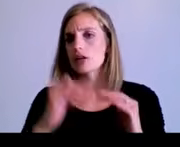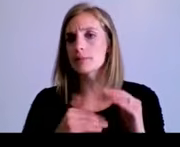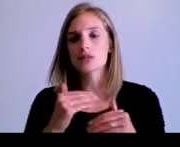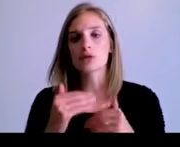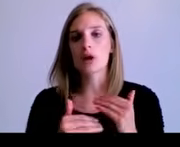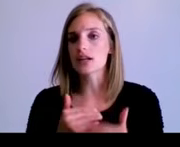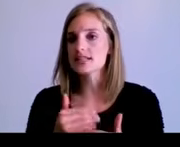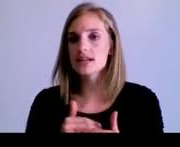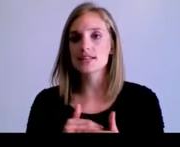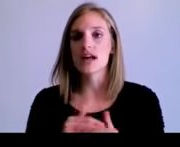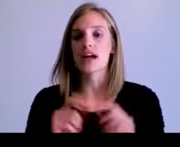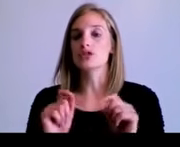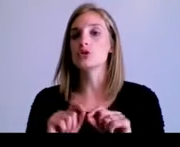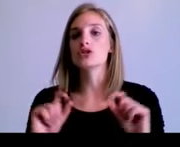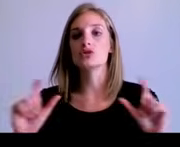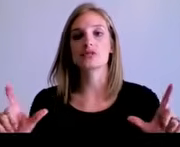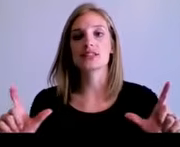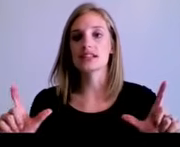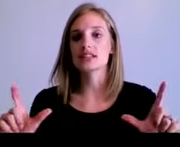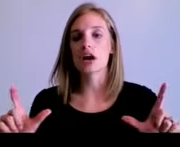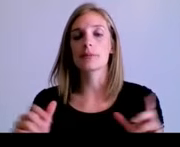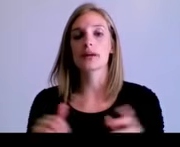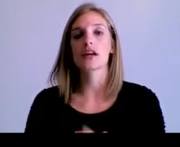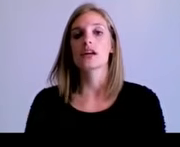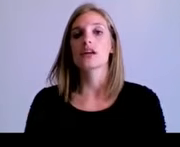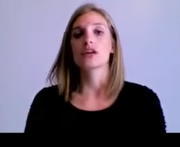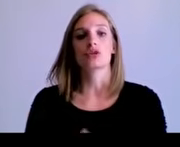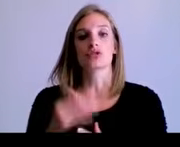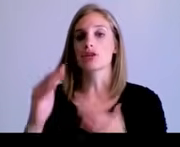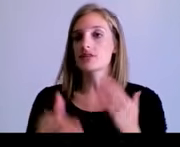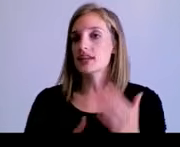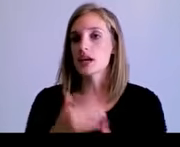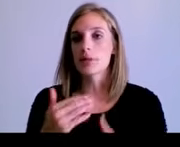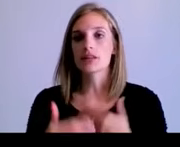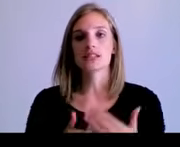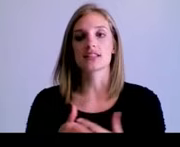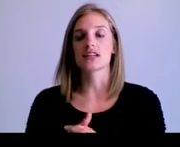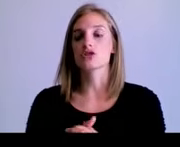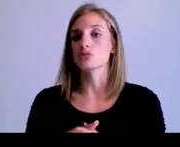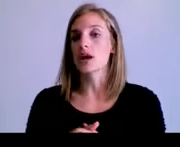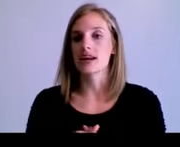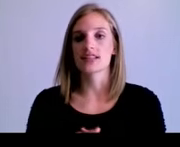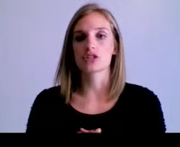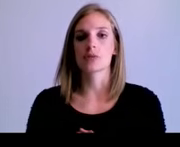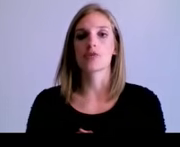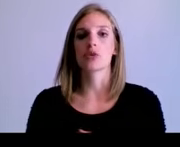a mental process as soon as you see a topic you will start thinking about these things you'll recognize the shape of the word.